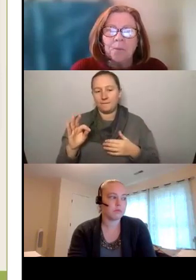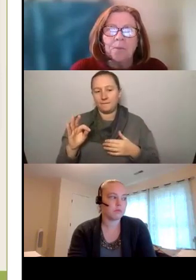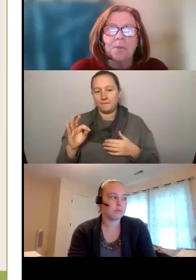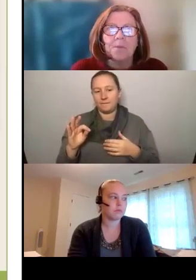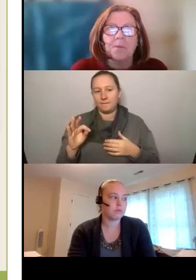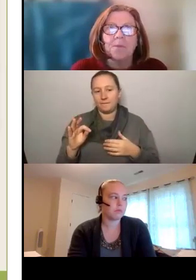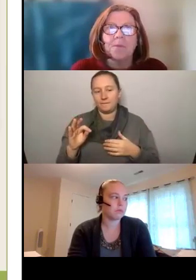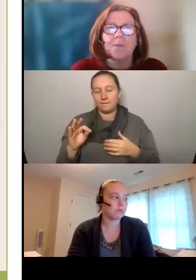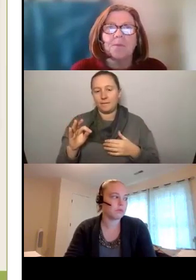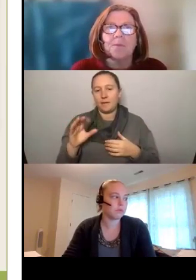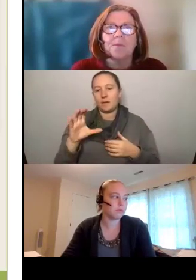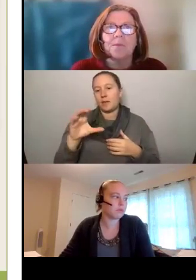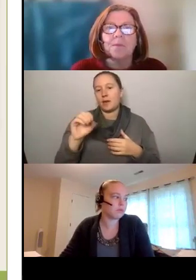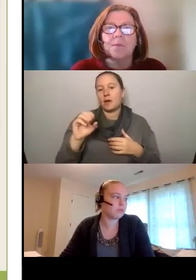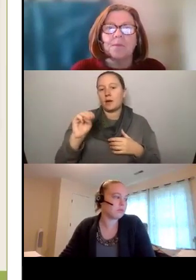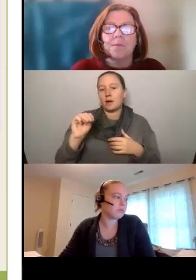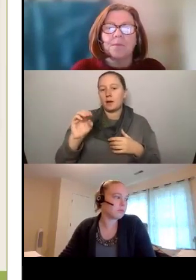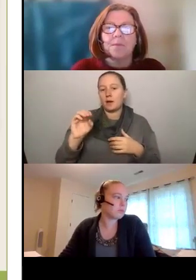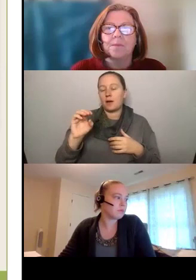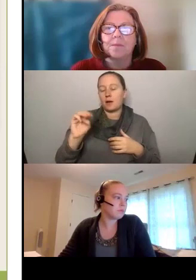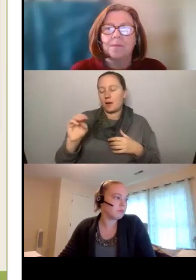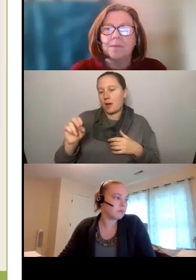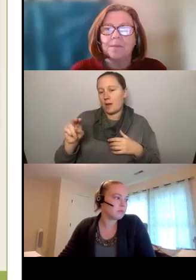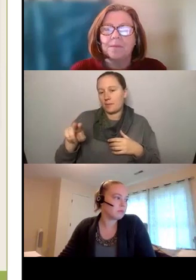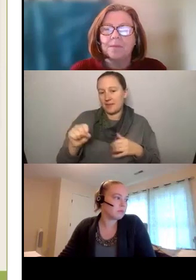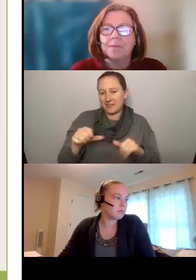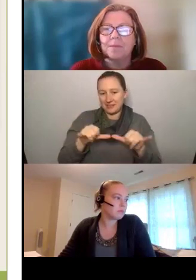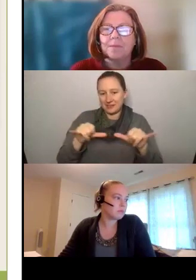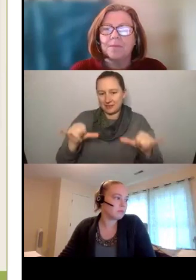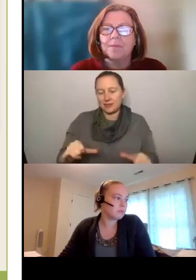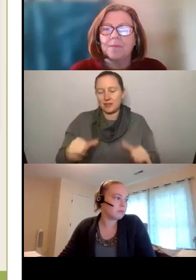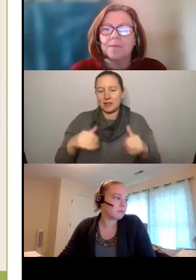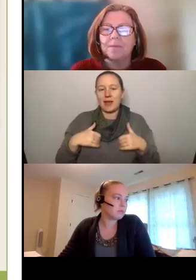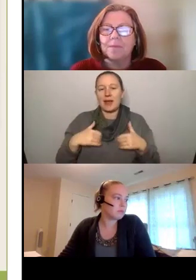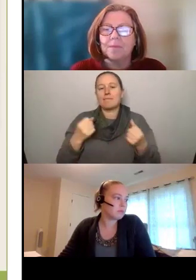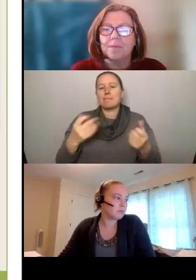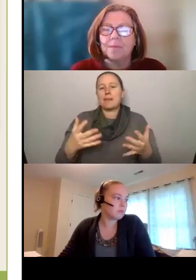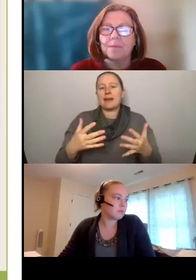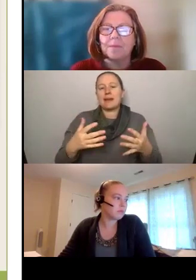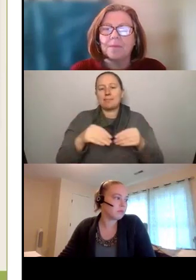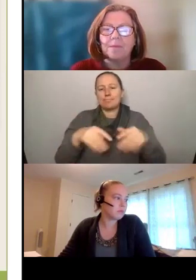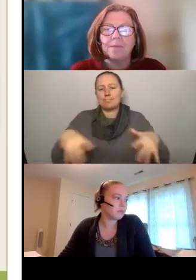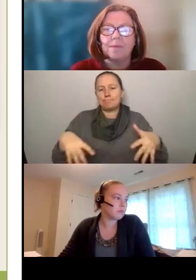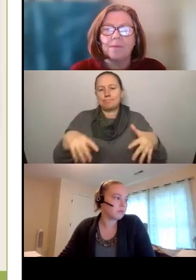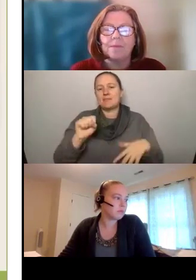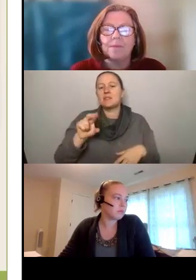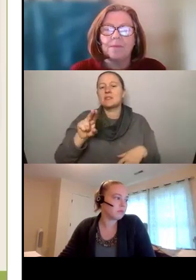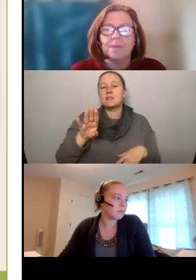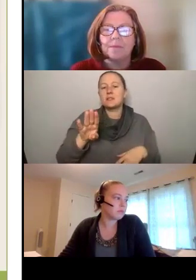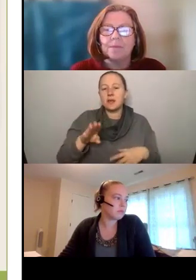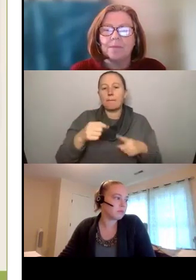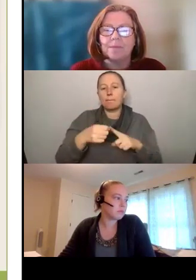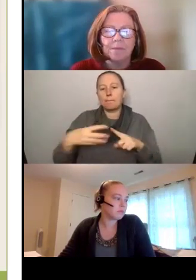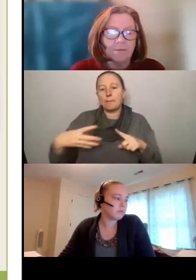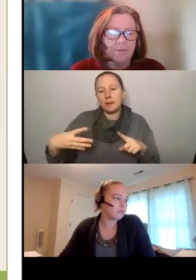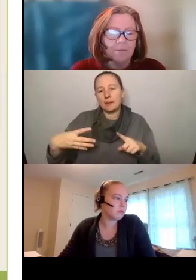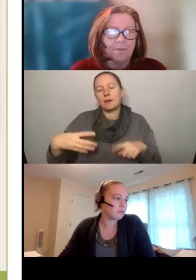is you have access to lots of different sub-components and that's highlighted in the image there to the left.